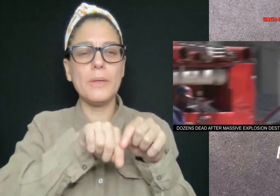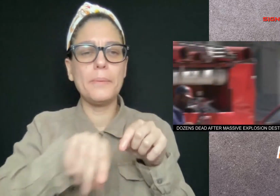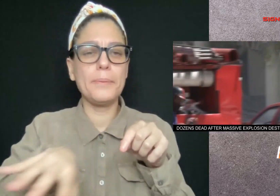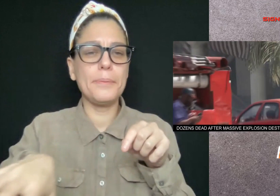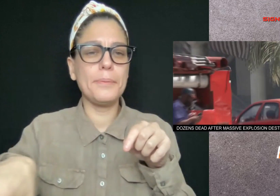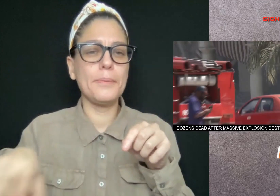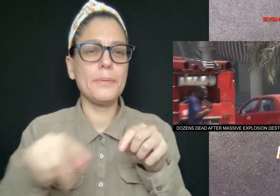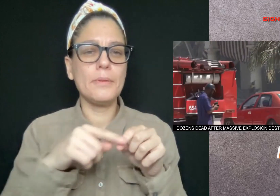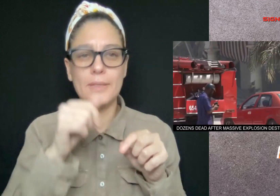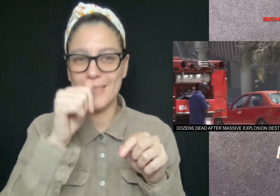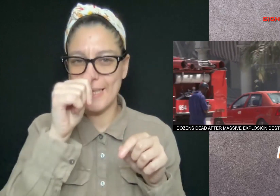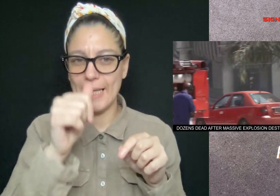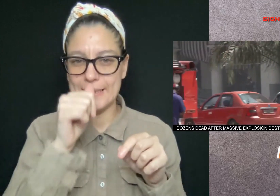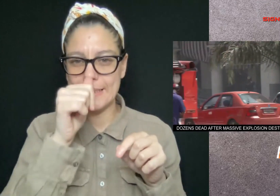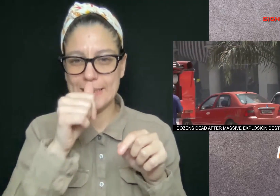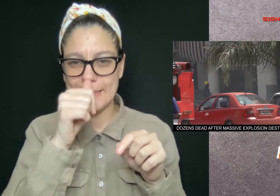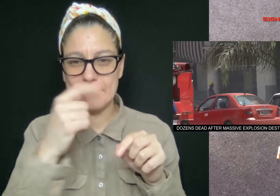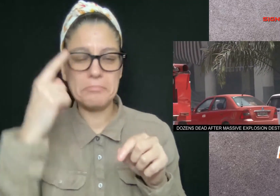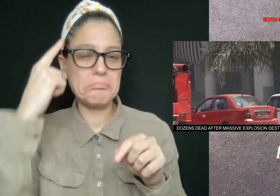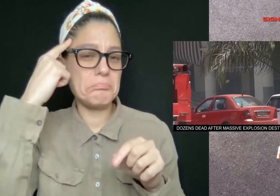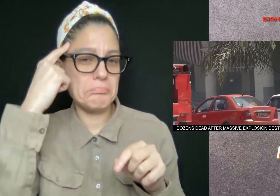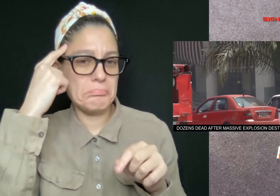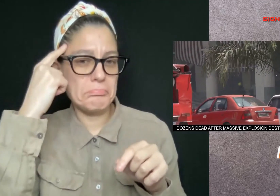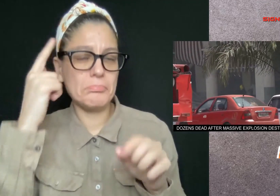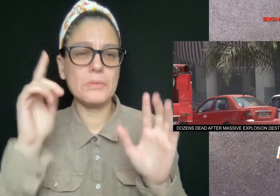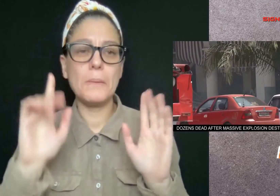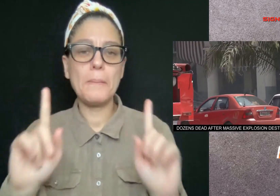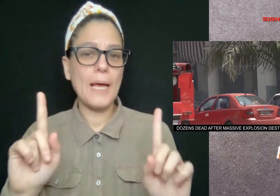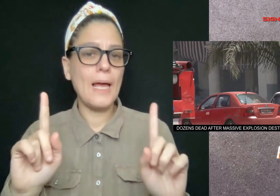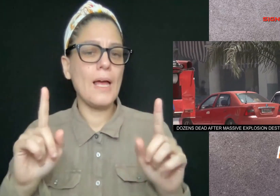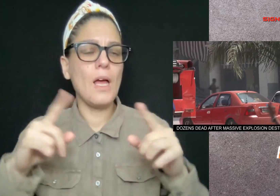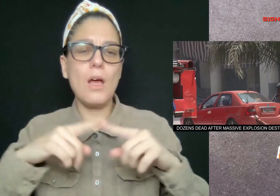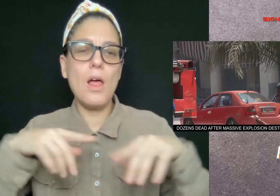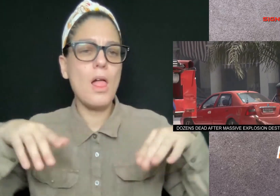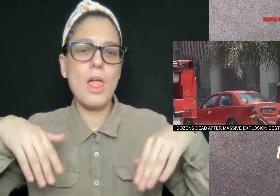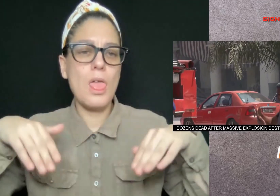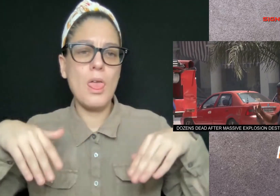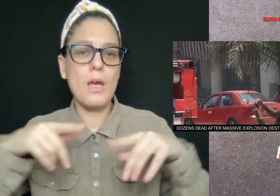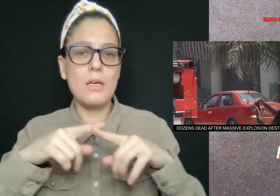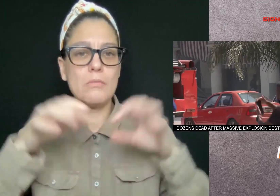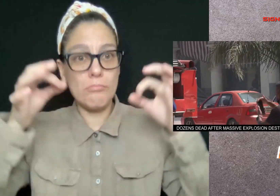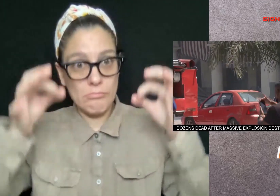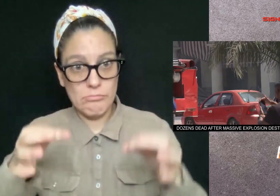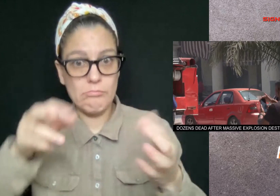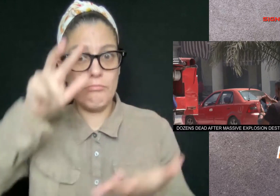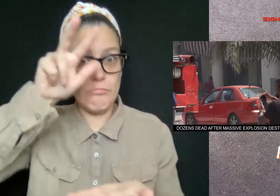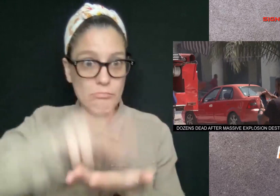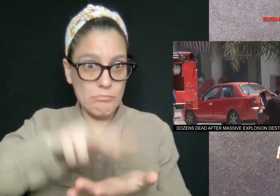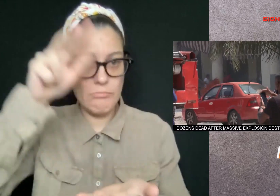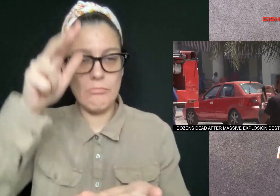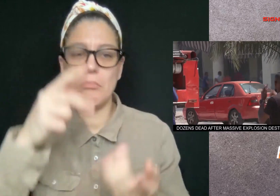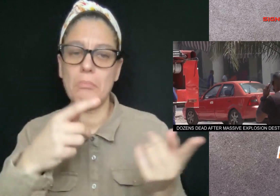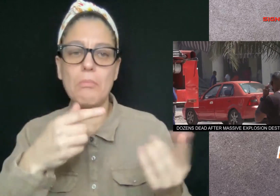at this point officials say a gas leak is to blame but it's still early in the investigation